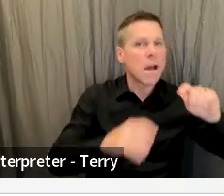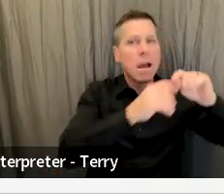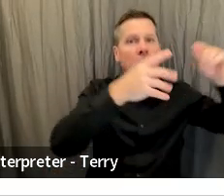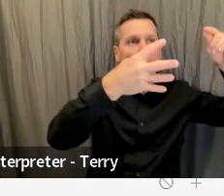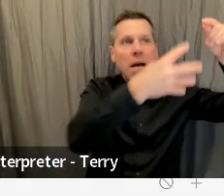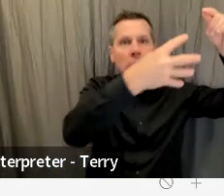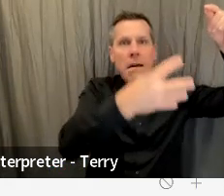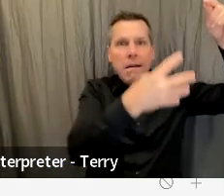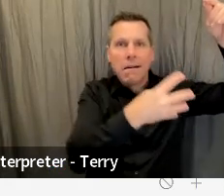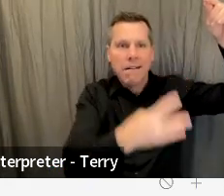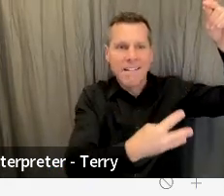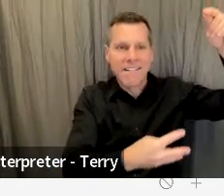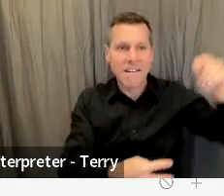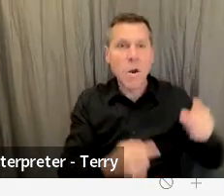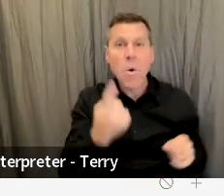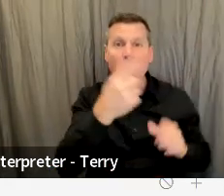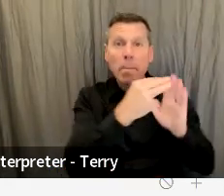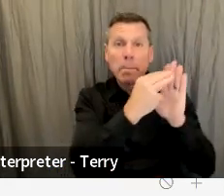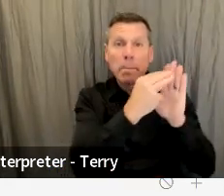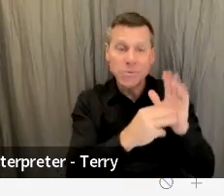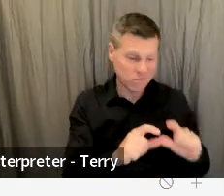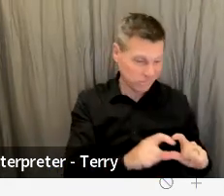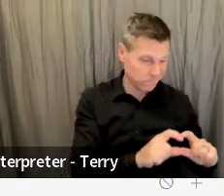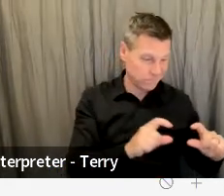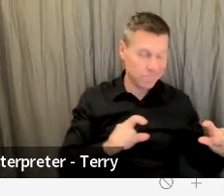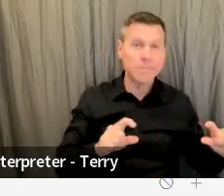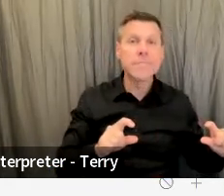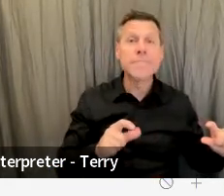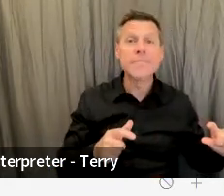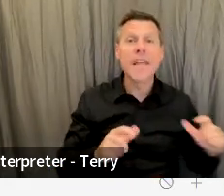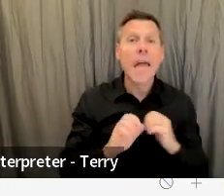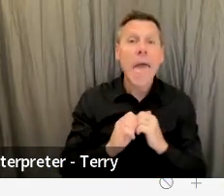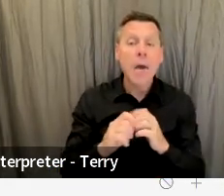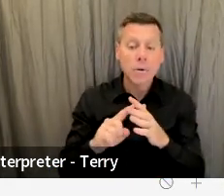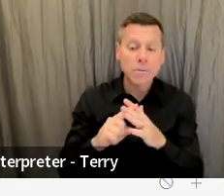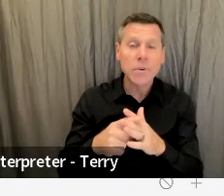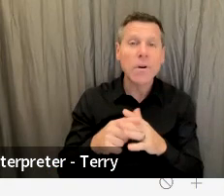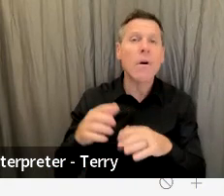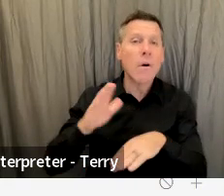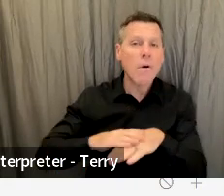takes you down to a module about getting started on campus. And so this is something that we thought